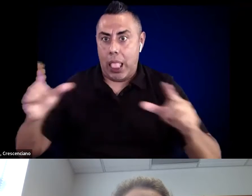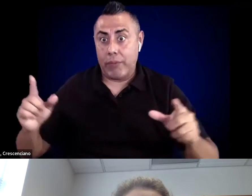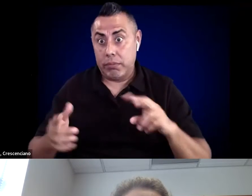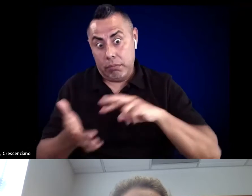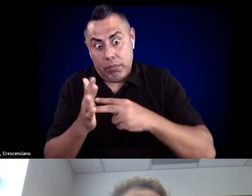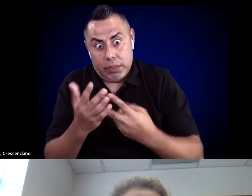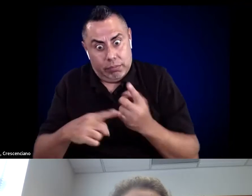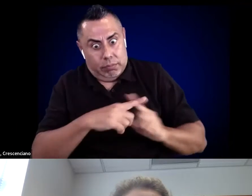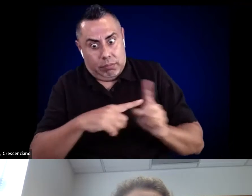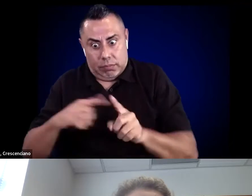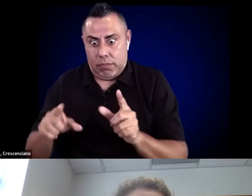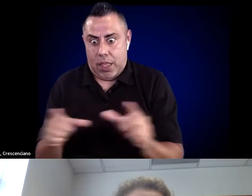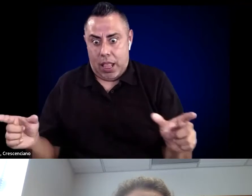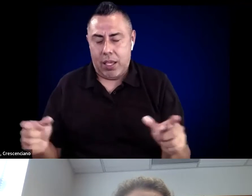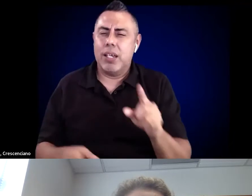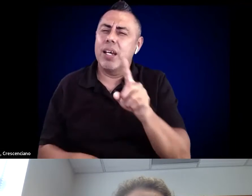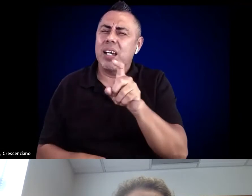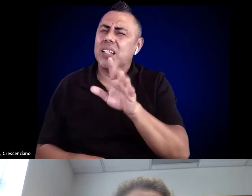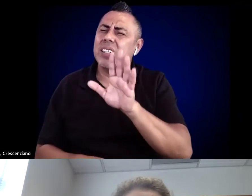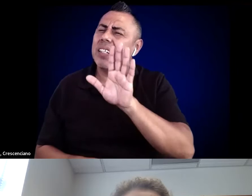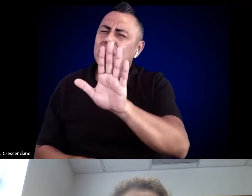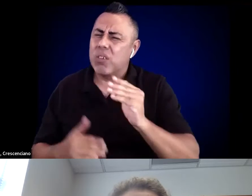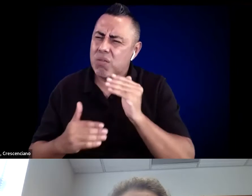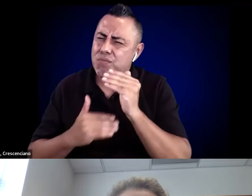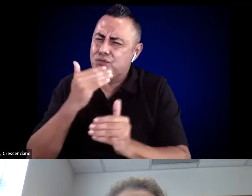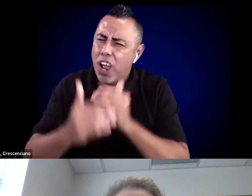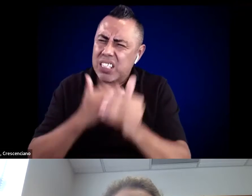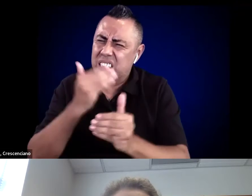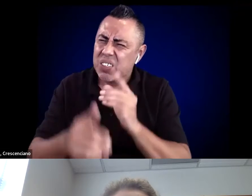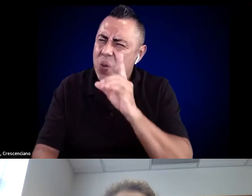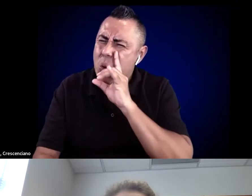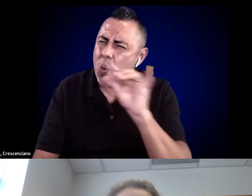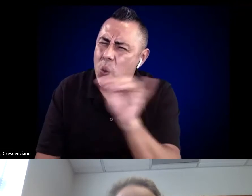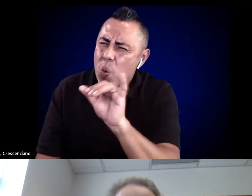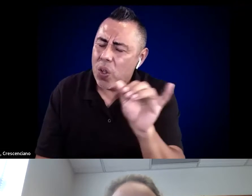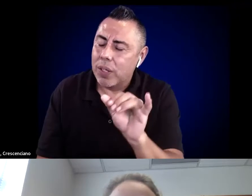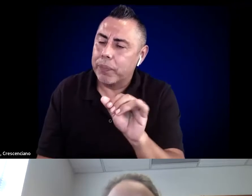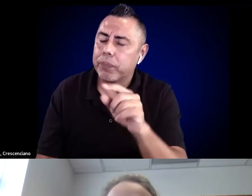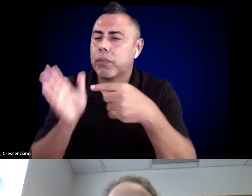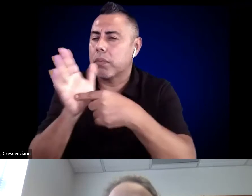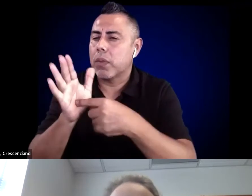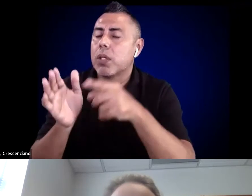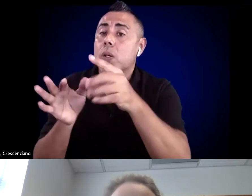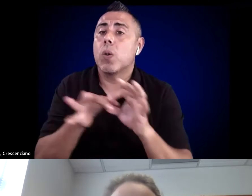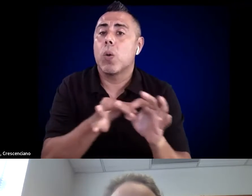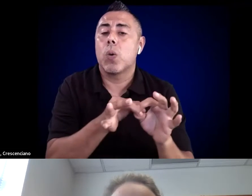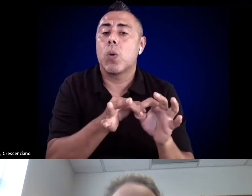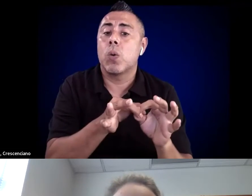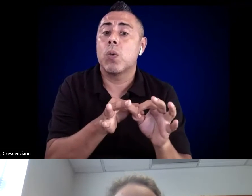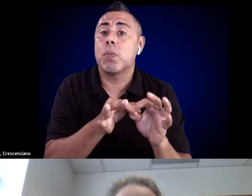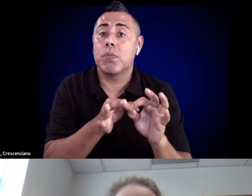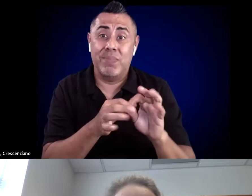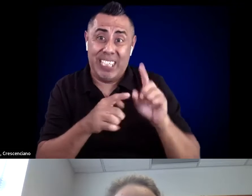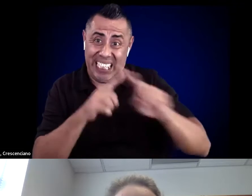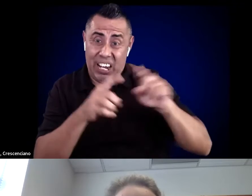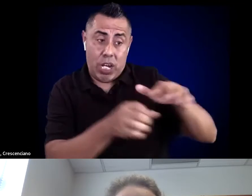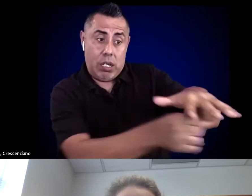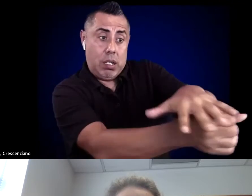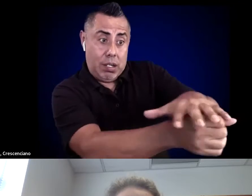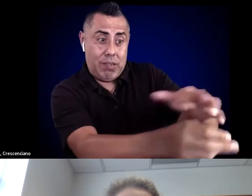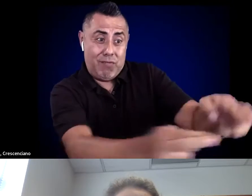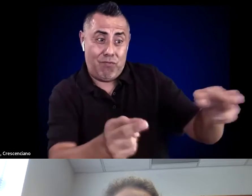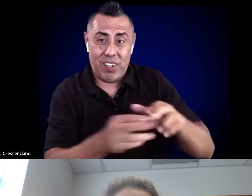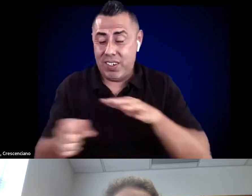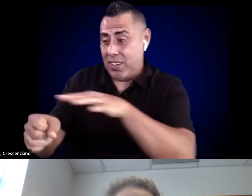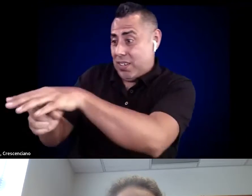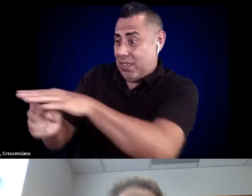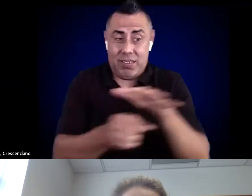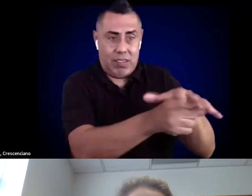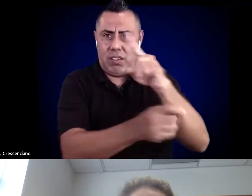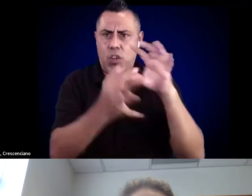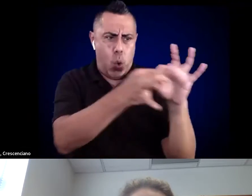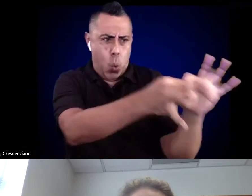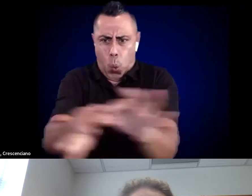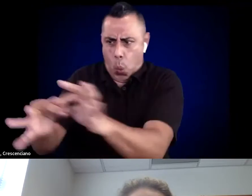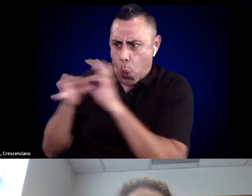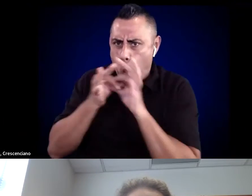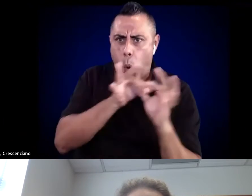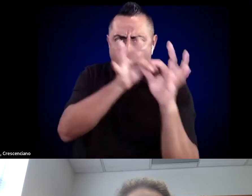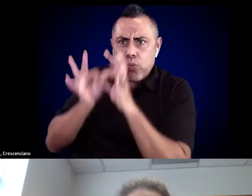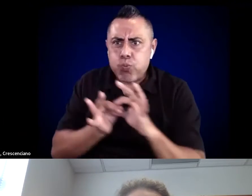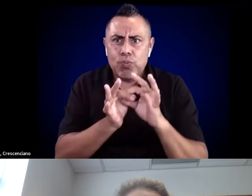Annabelle Lolinco (she/her): How? What is that process like um with coordinating uh with people from different regions and and speaking um effectively, different languages.